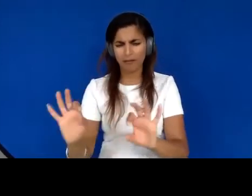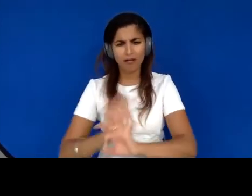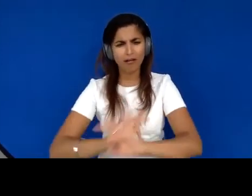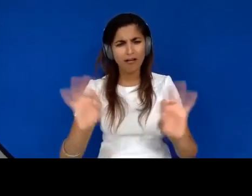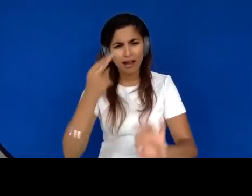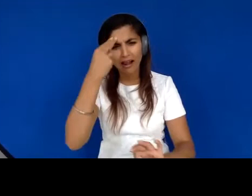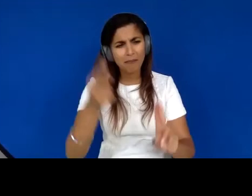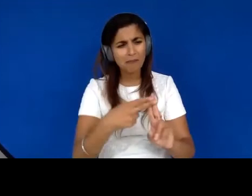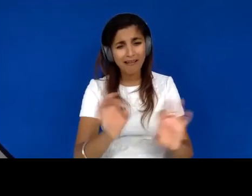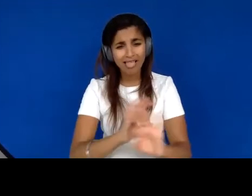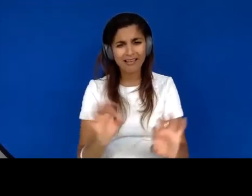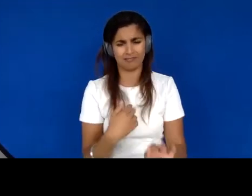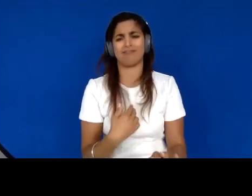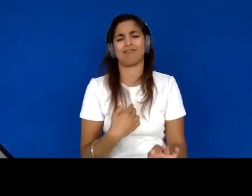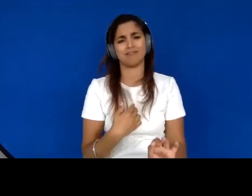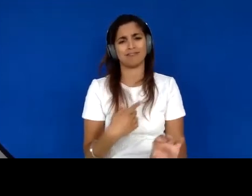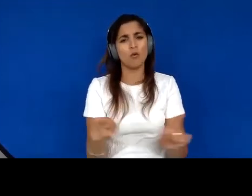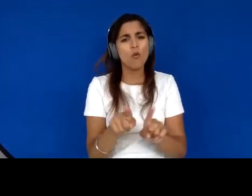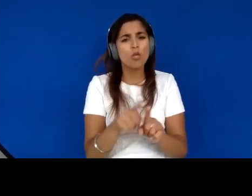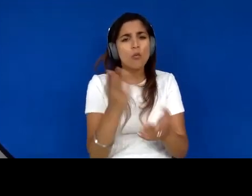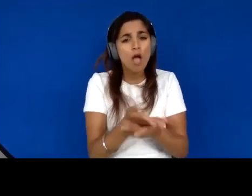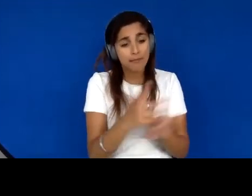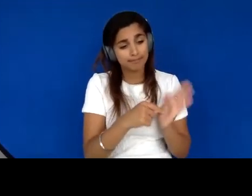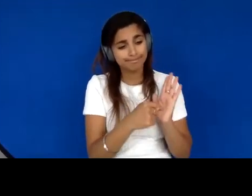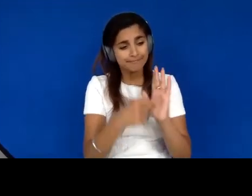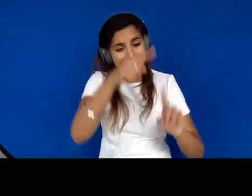authenticity of the diversity rhetoric utilised by channel 4 throughout their